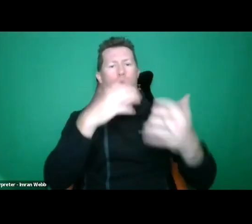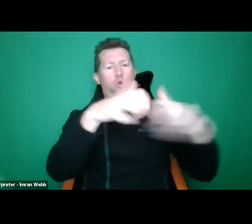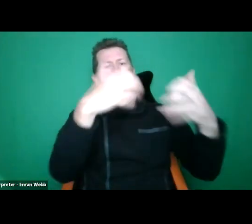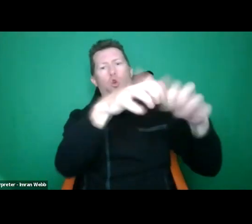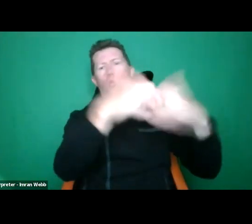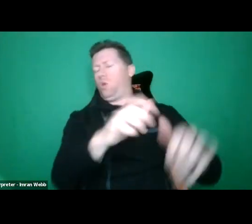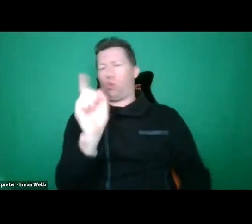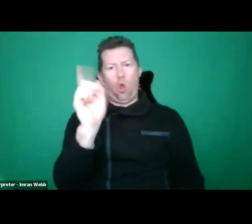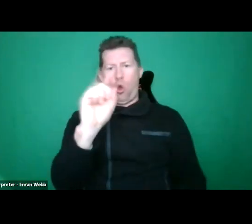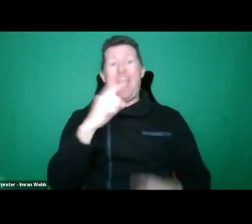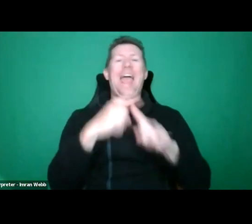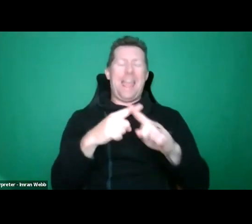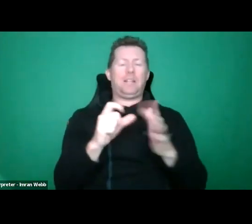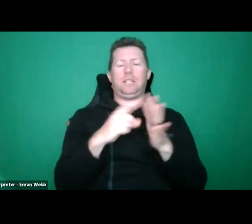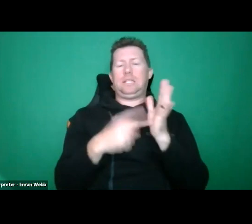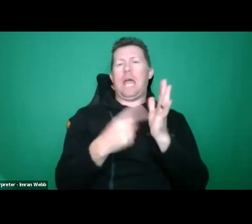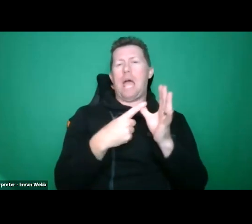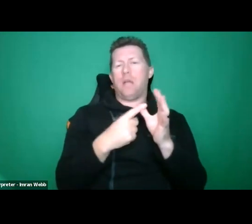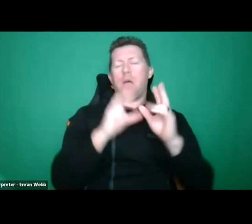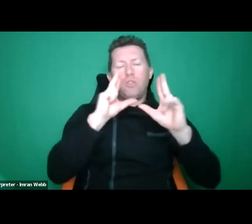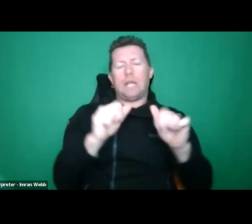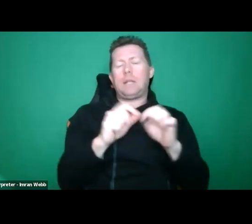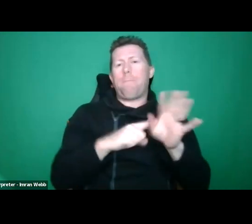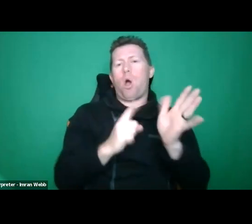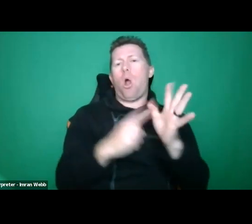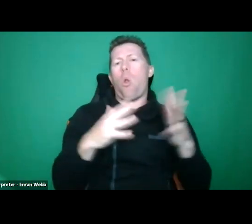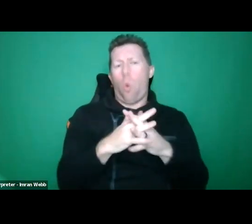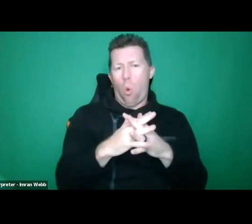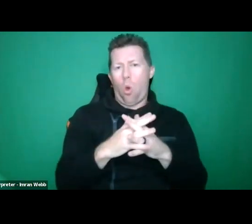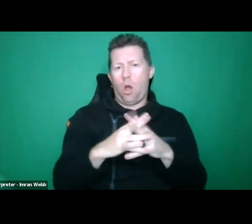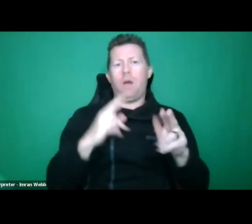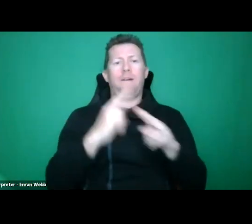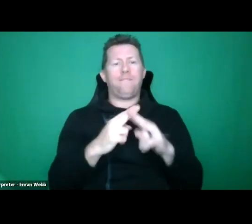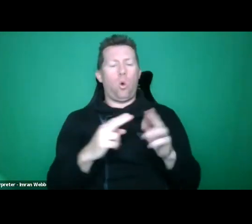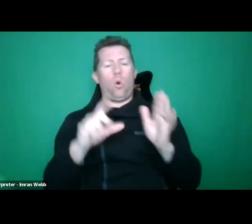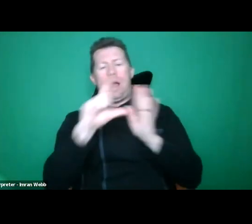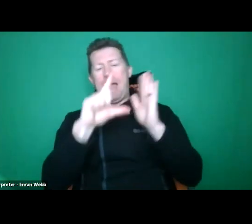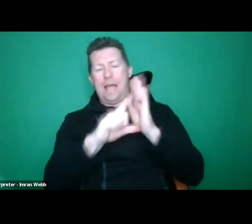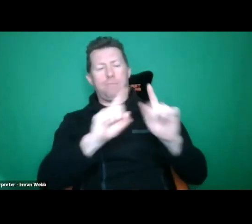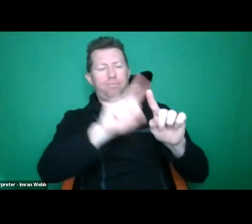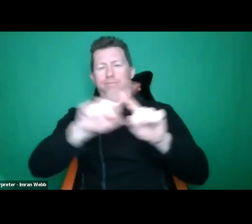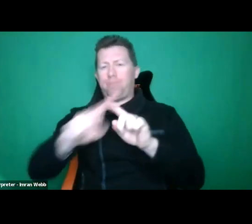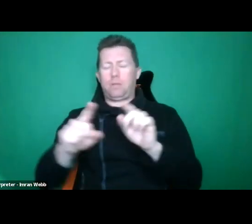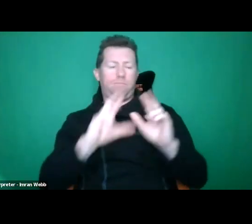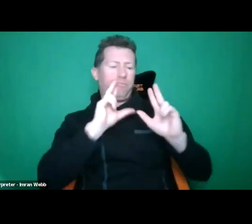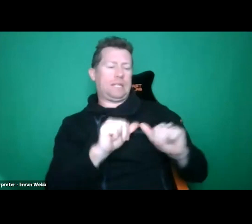by law under the privacy Act and the Data Availability and Transparency Act. And so